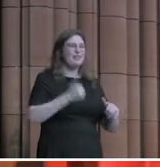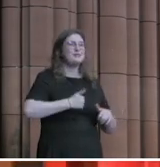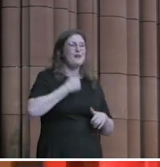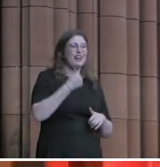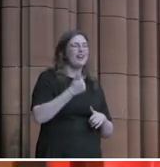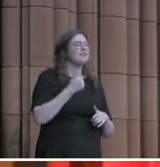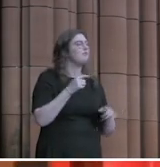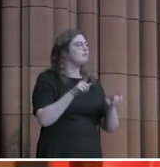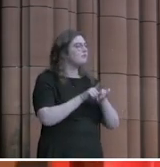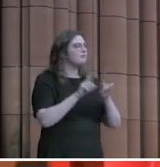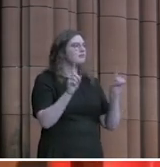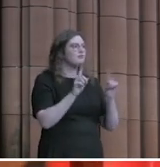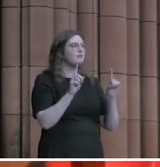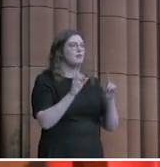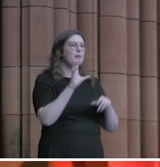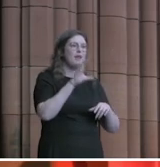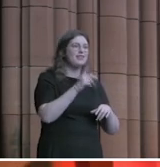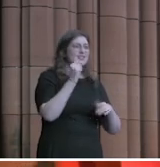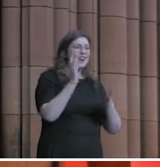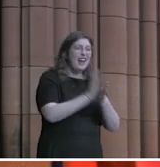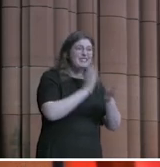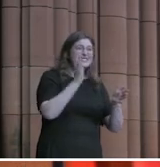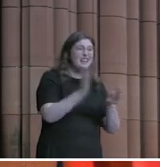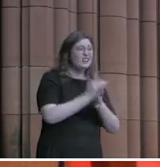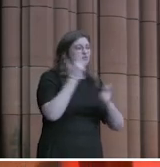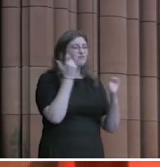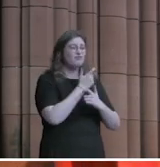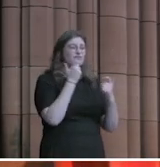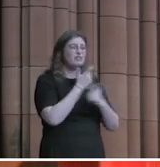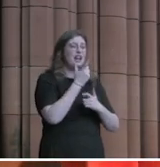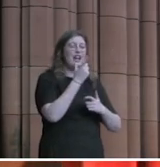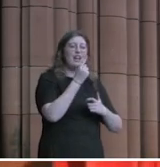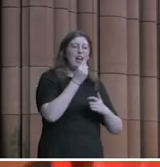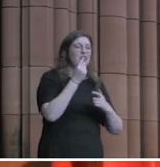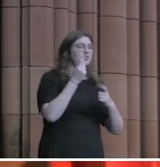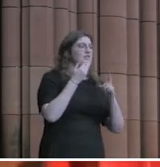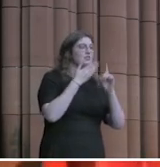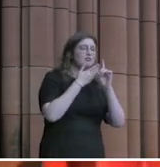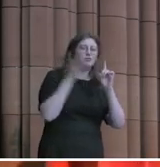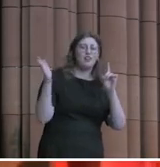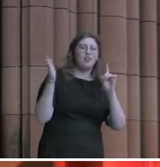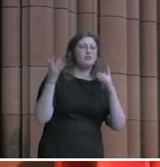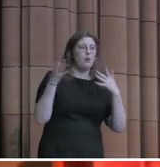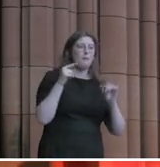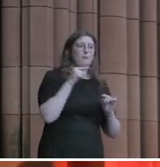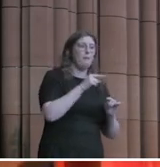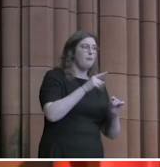but also a place to be entertained and diverted. Diverted away from other things for the pressure of a job